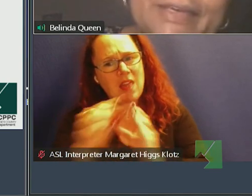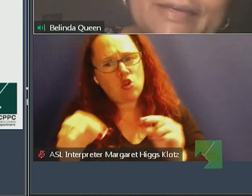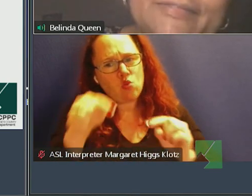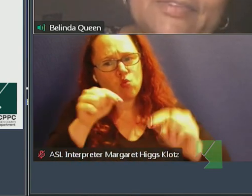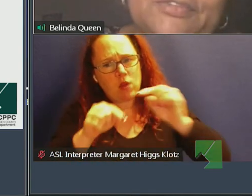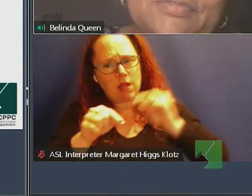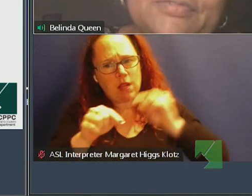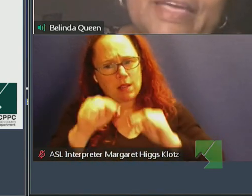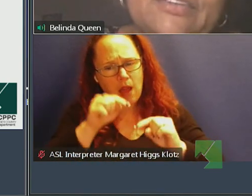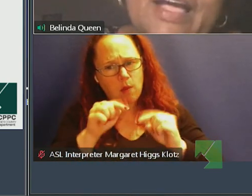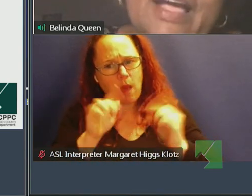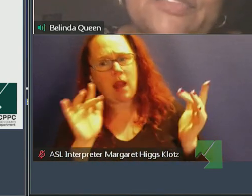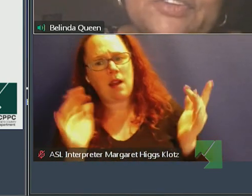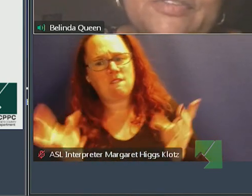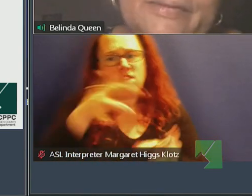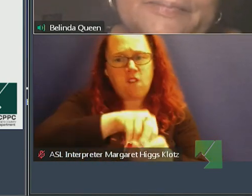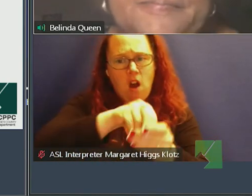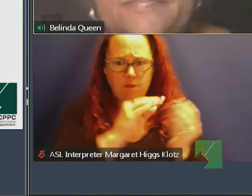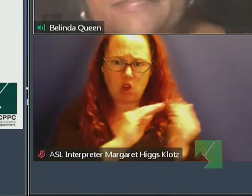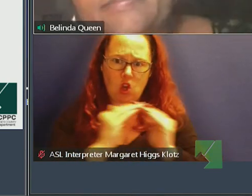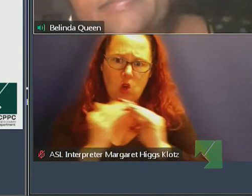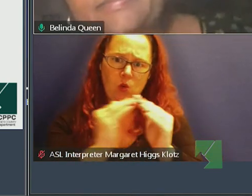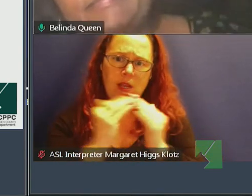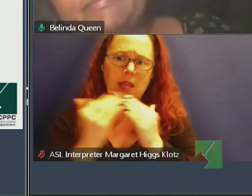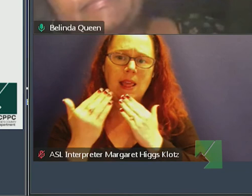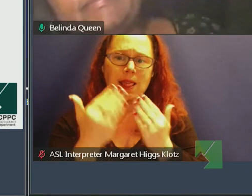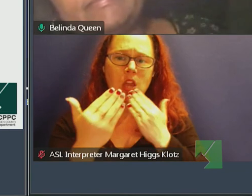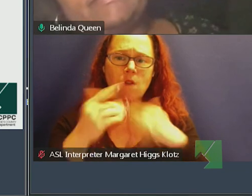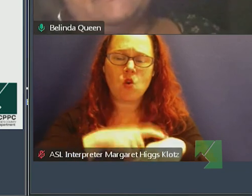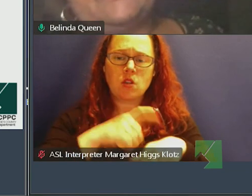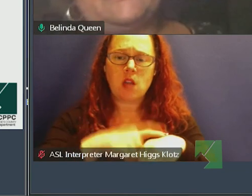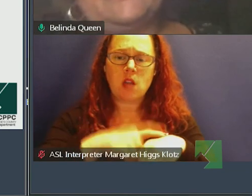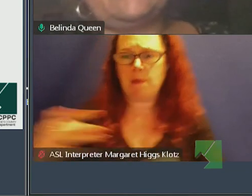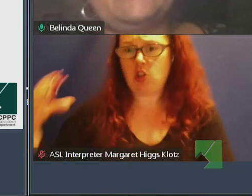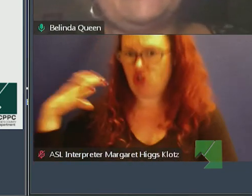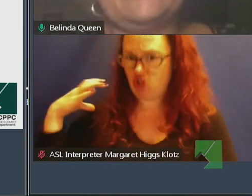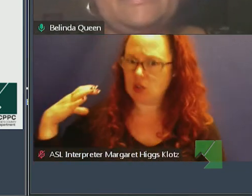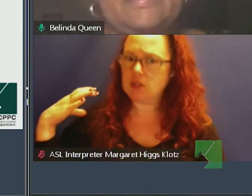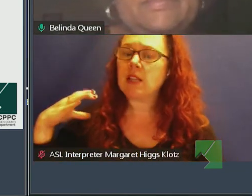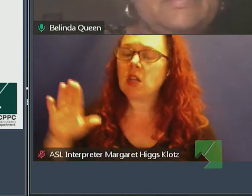beginning. So I do thank you, God. Okay, let me stop you for a second, Ms. Queen, even, I couldn't keep up with you.